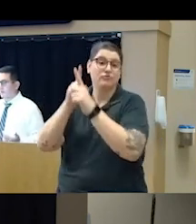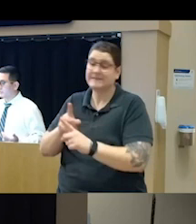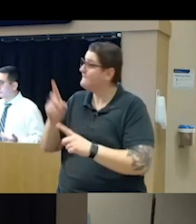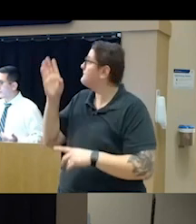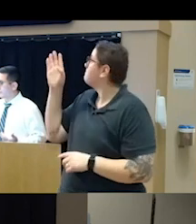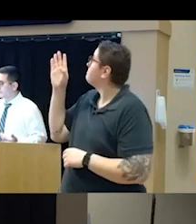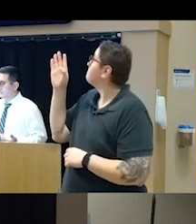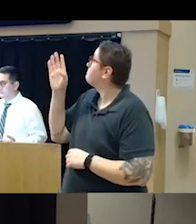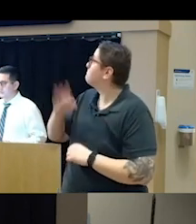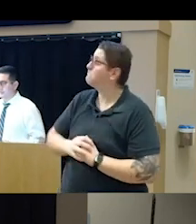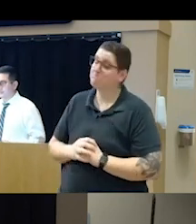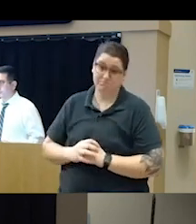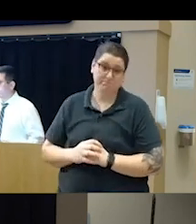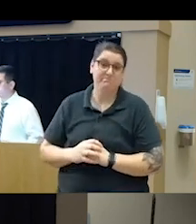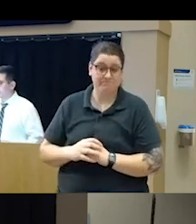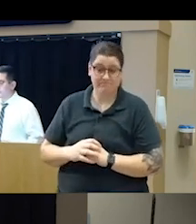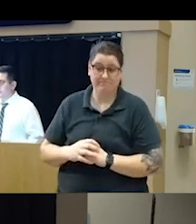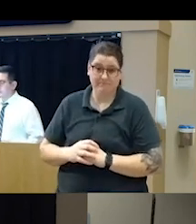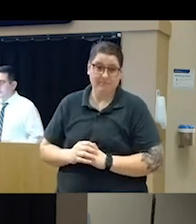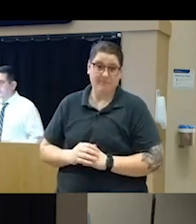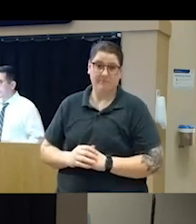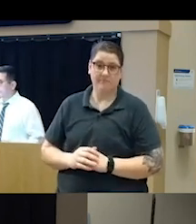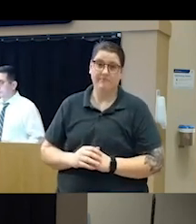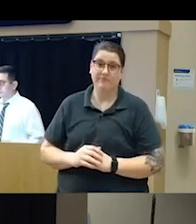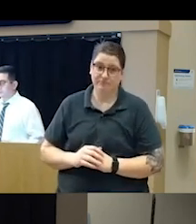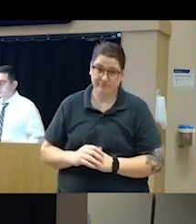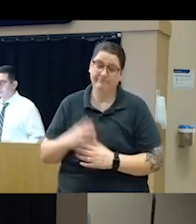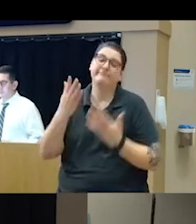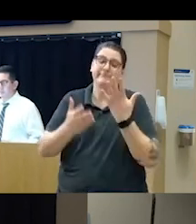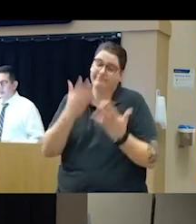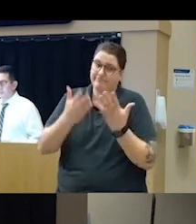to learn about visual pathway dysfunction and psychosis which uh may not be new news to to